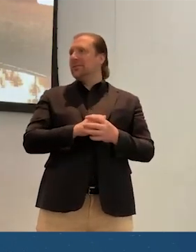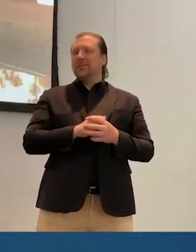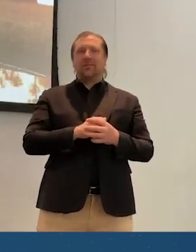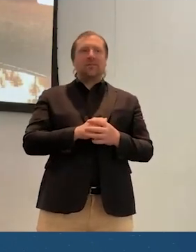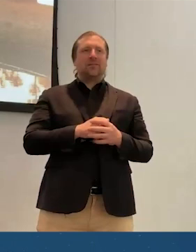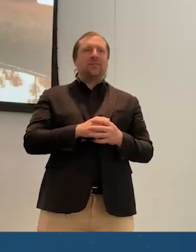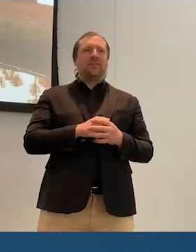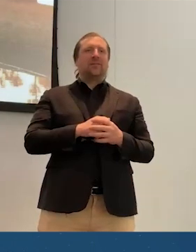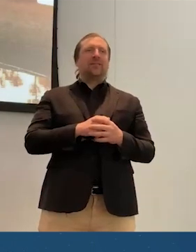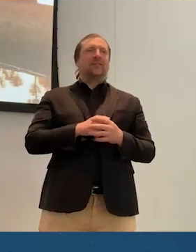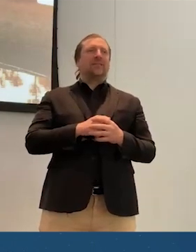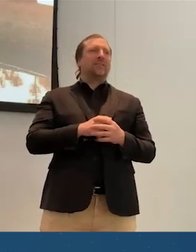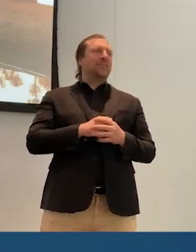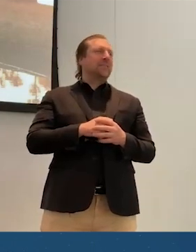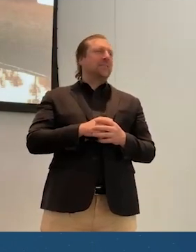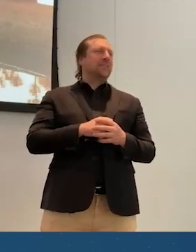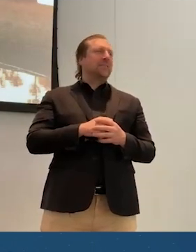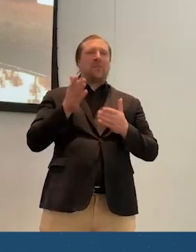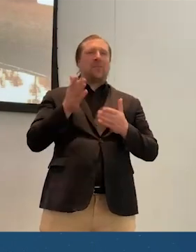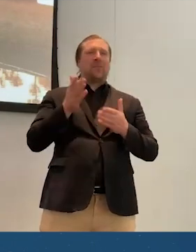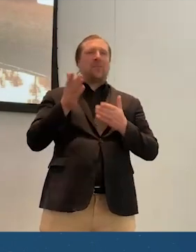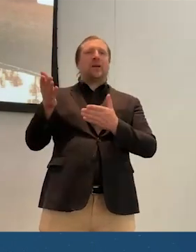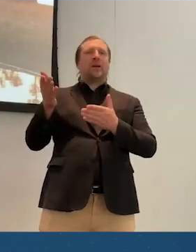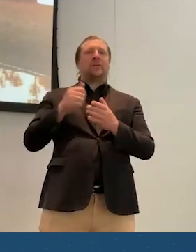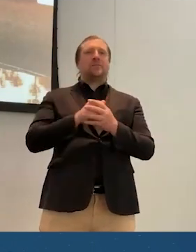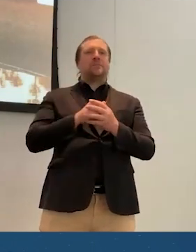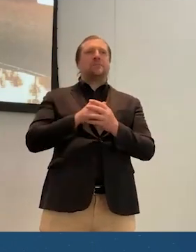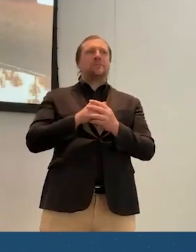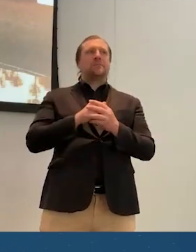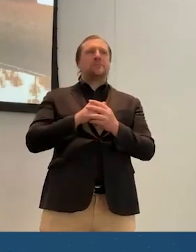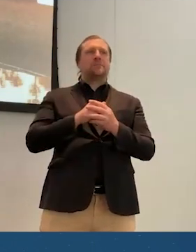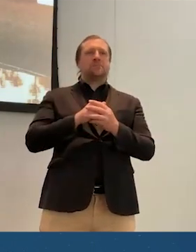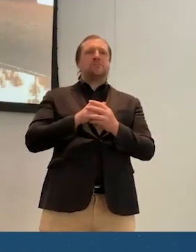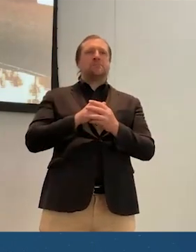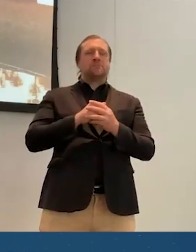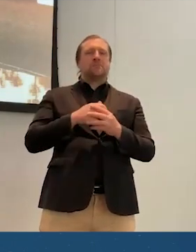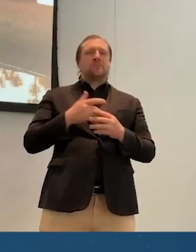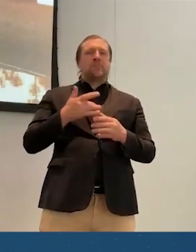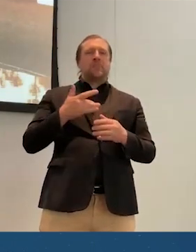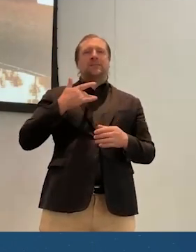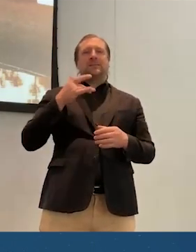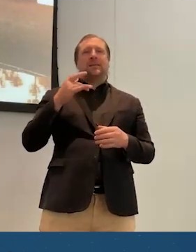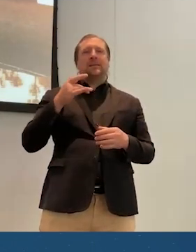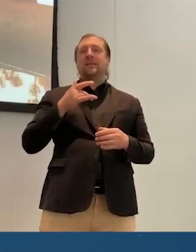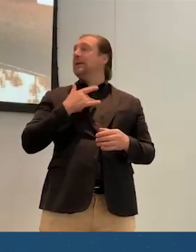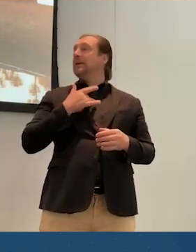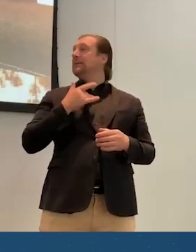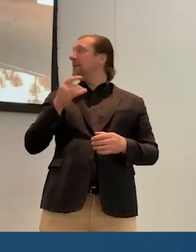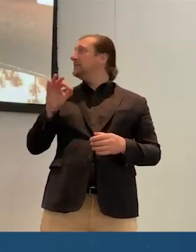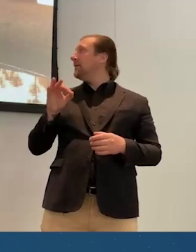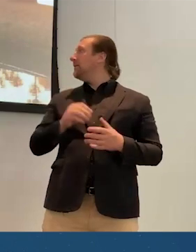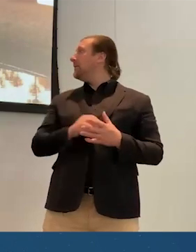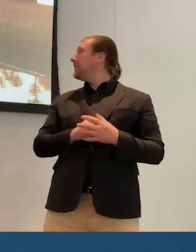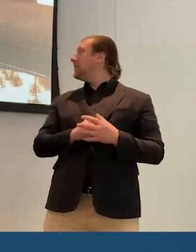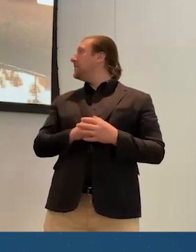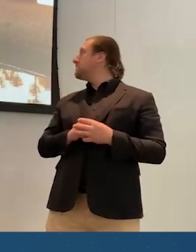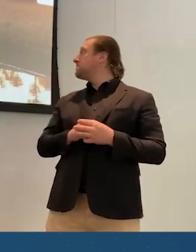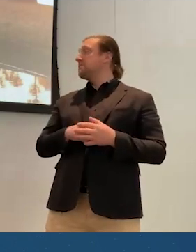provided a physical-- a sense of physical embodiment. And we didn't stop there.